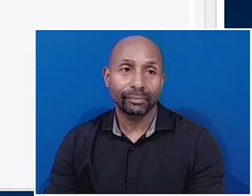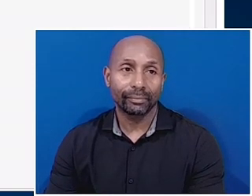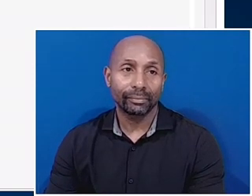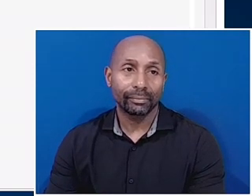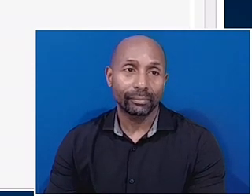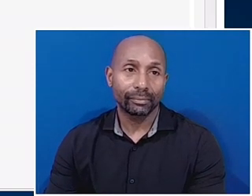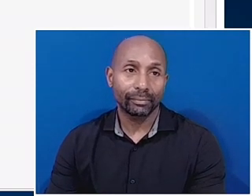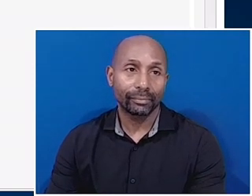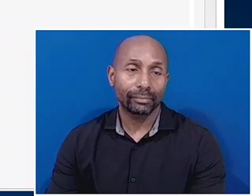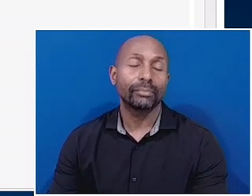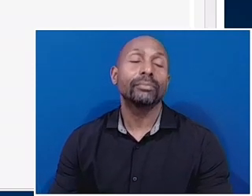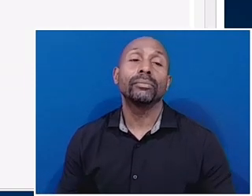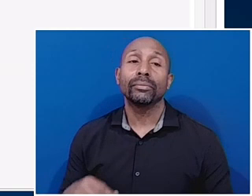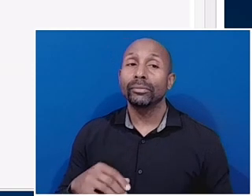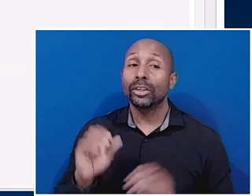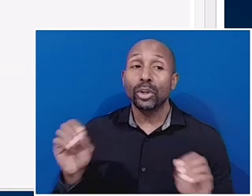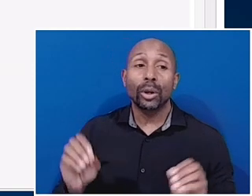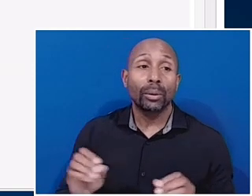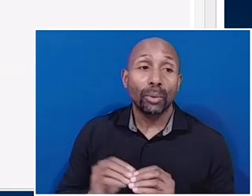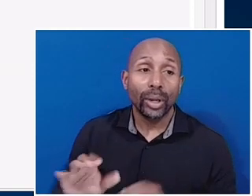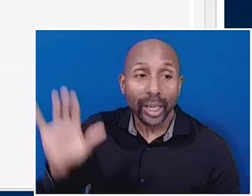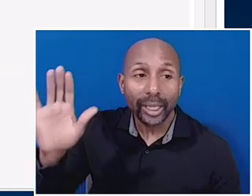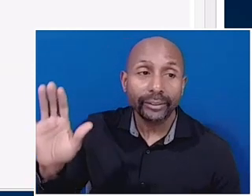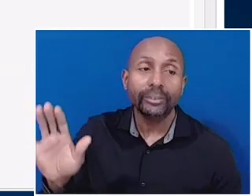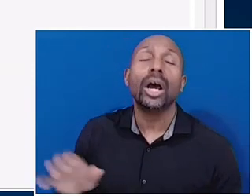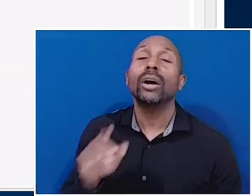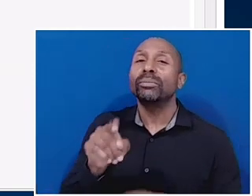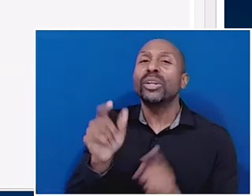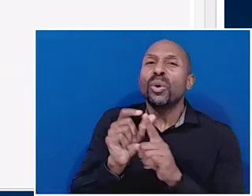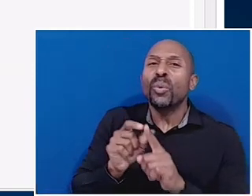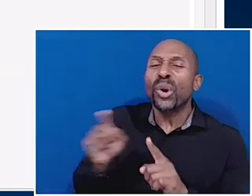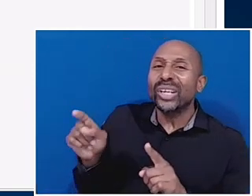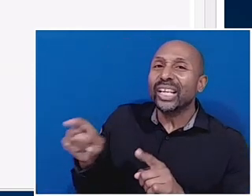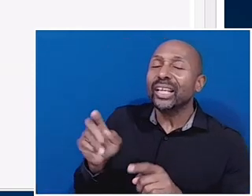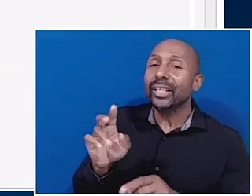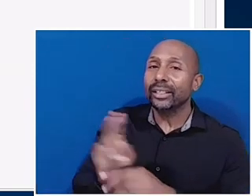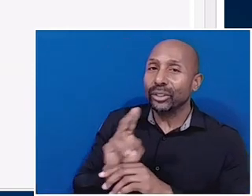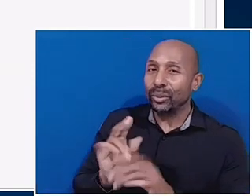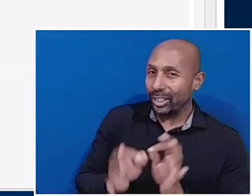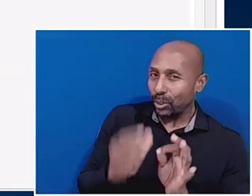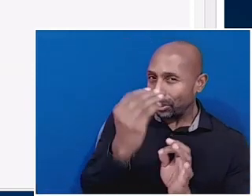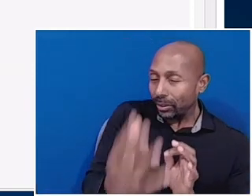Nurse Education, the- I'm sorry, the Secretary's recognition of state agencies